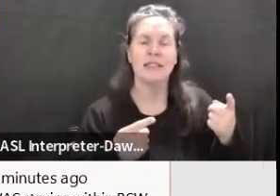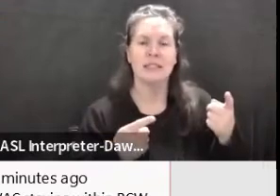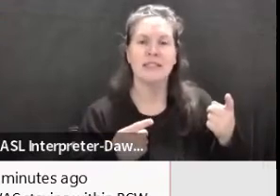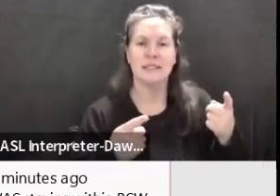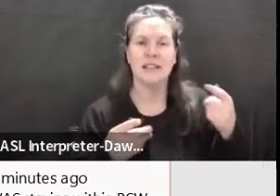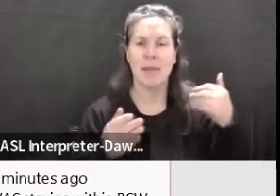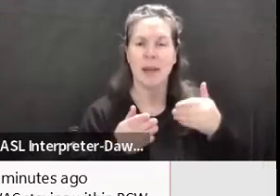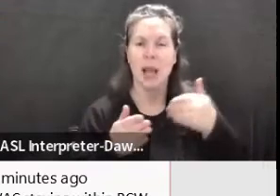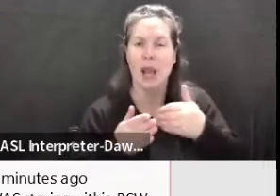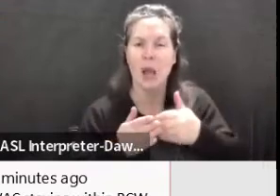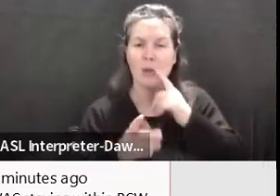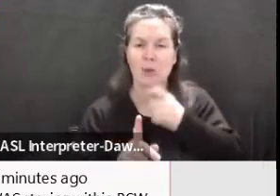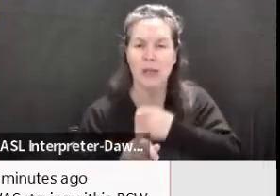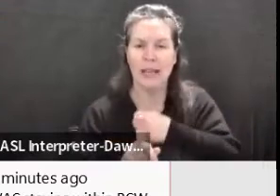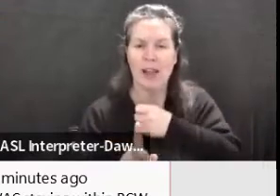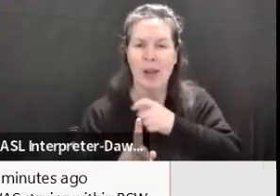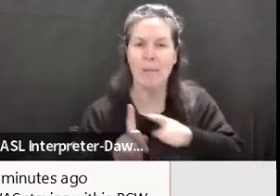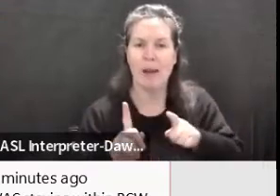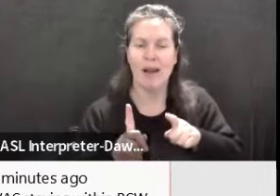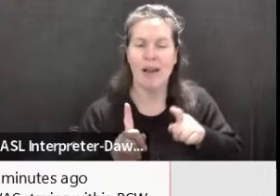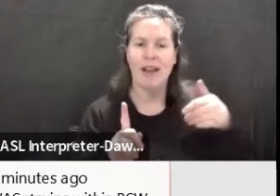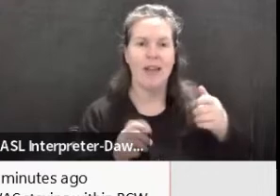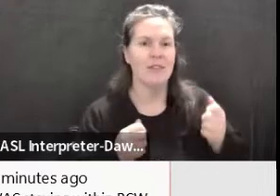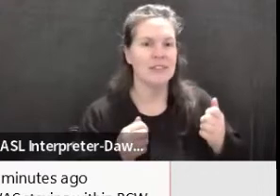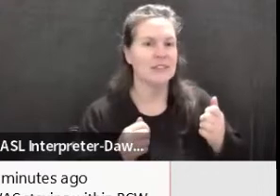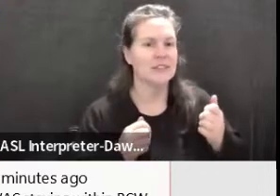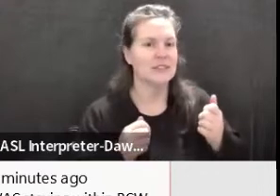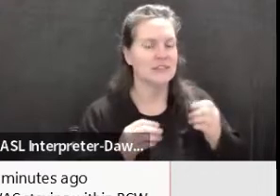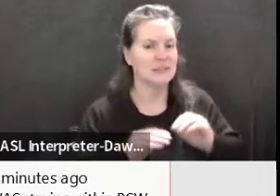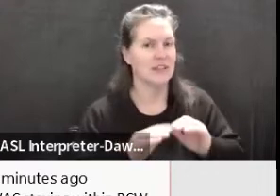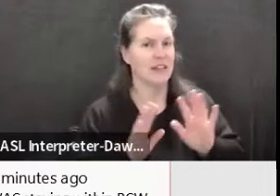but, so with that, let's do 10 minutes.